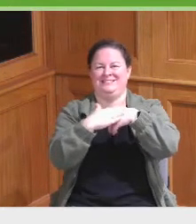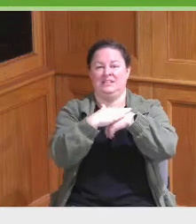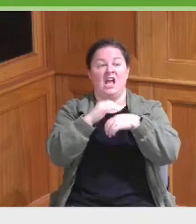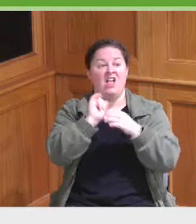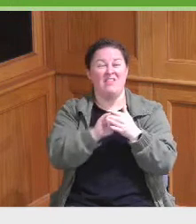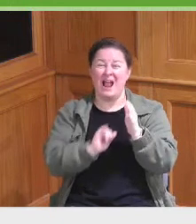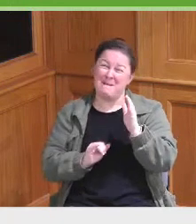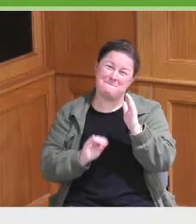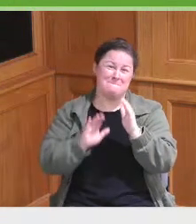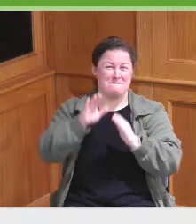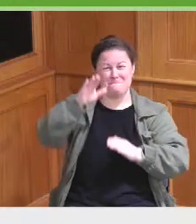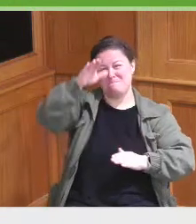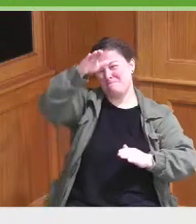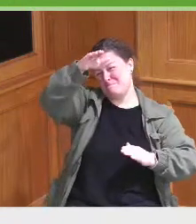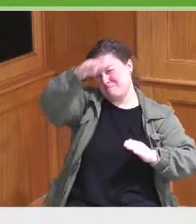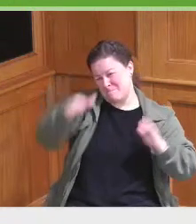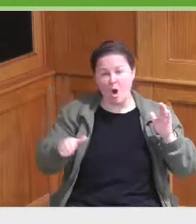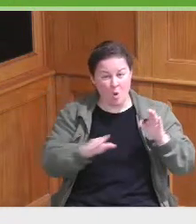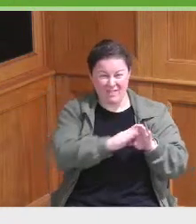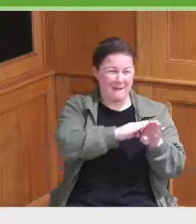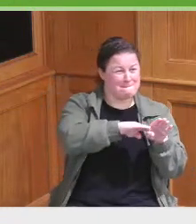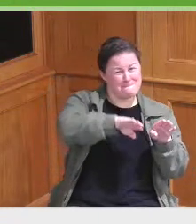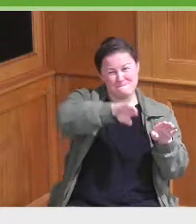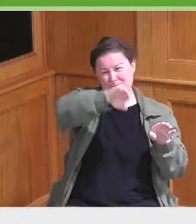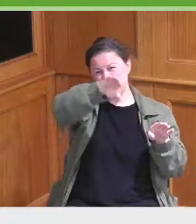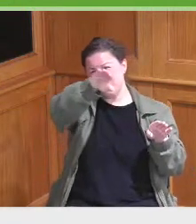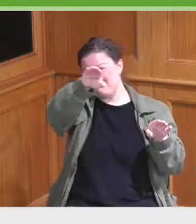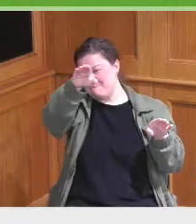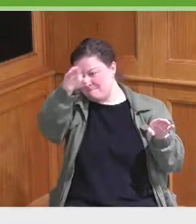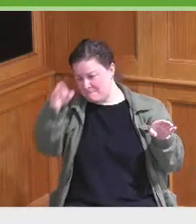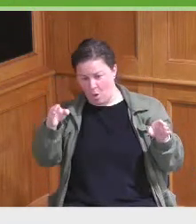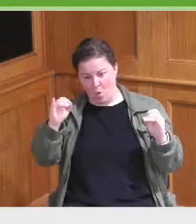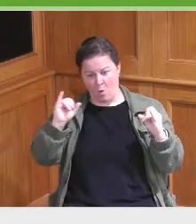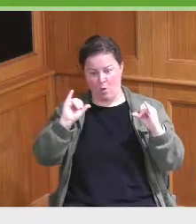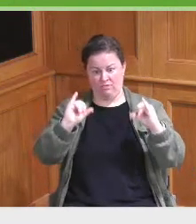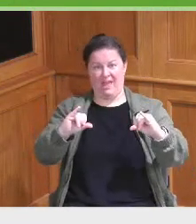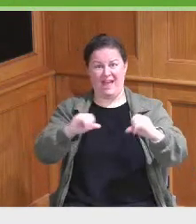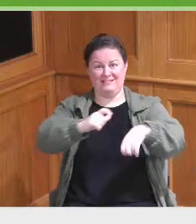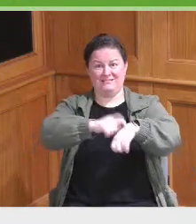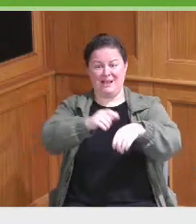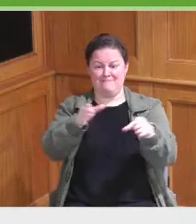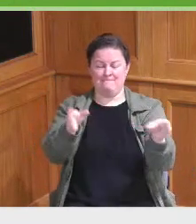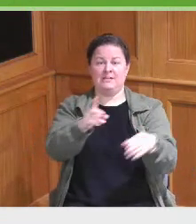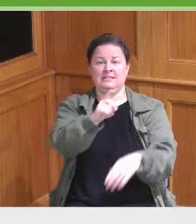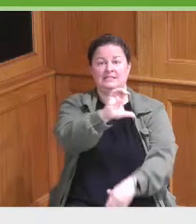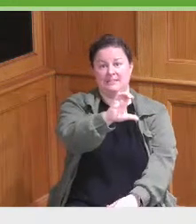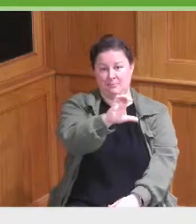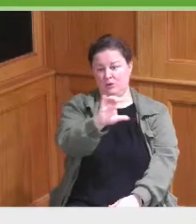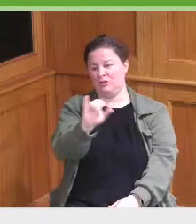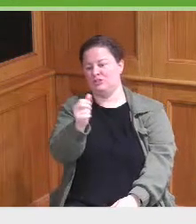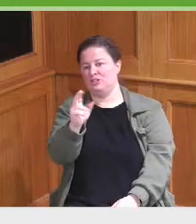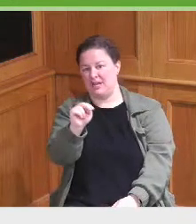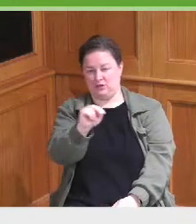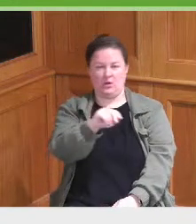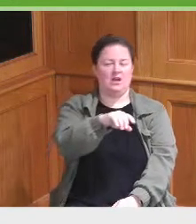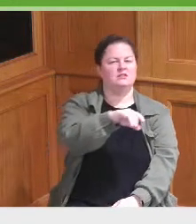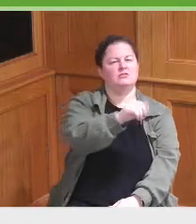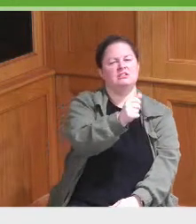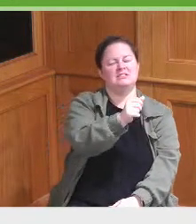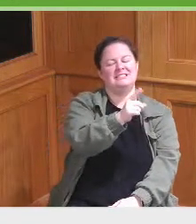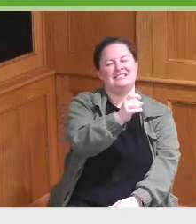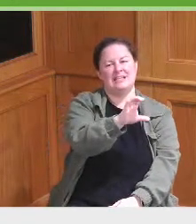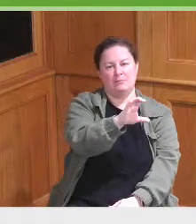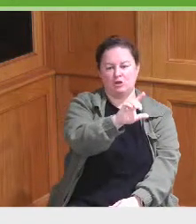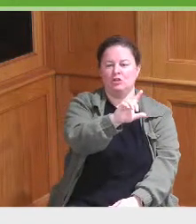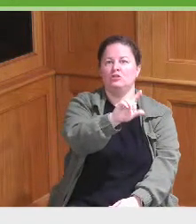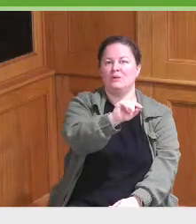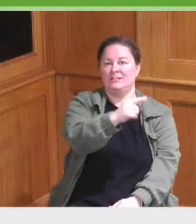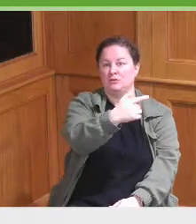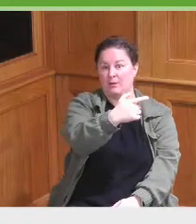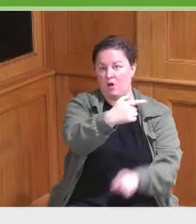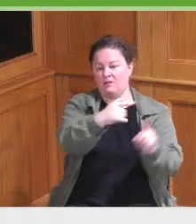on this diagram that happens in December of 2021 and January of 2022 hospitalizations are delayed